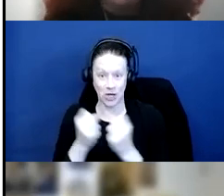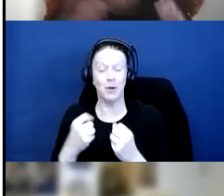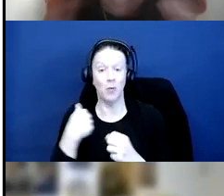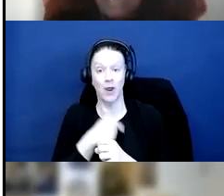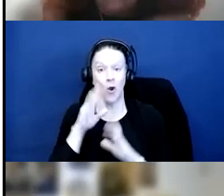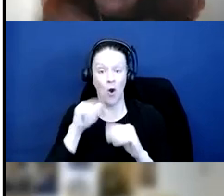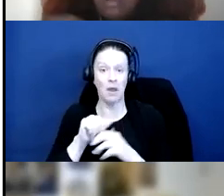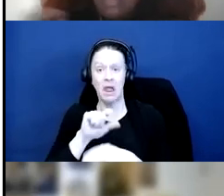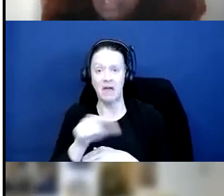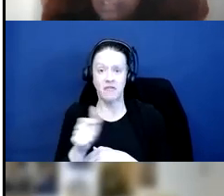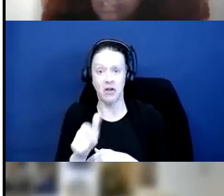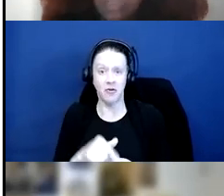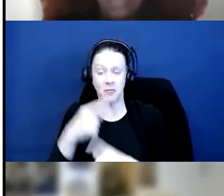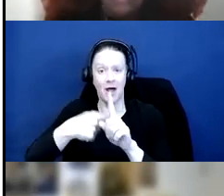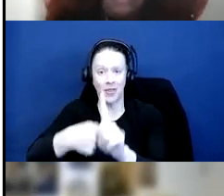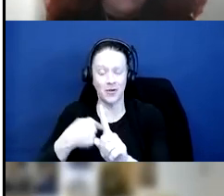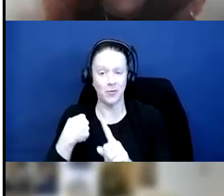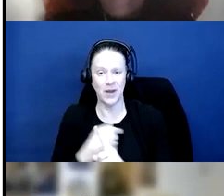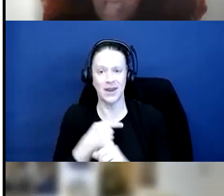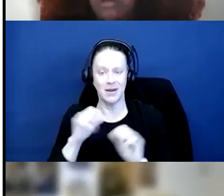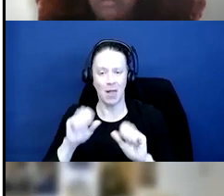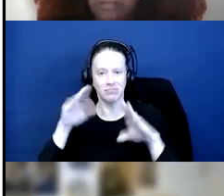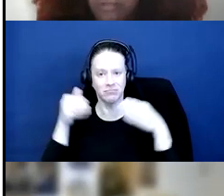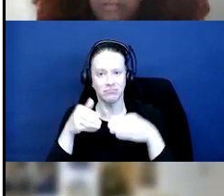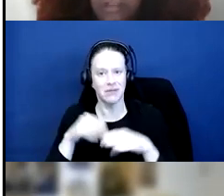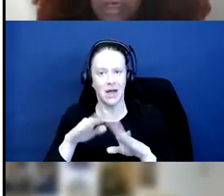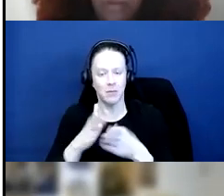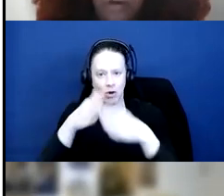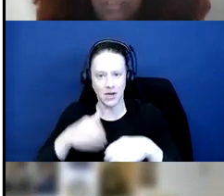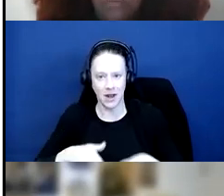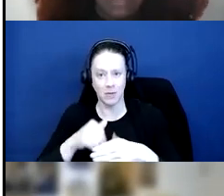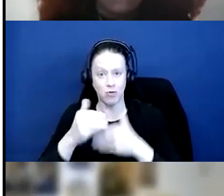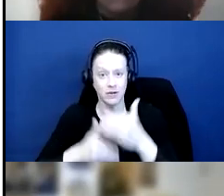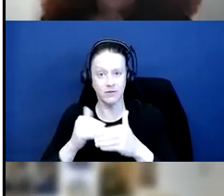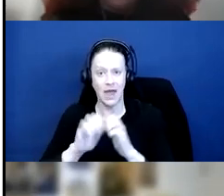just breaking down the process of one how a bill becomes a law but also what is the different